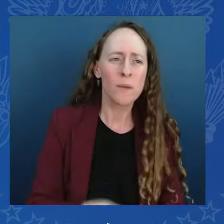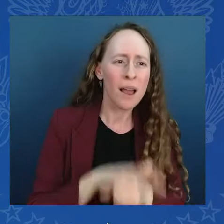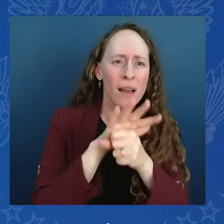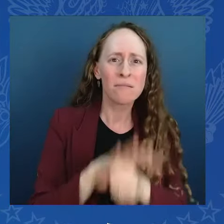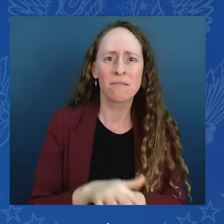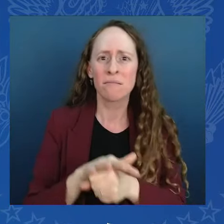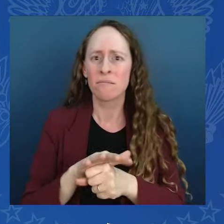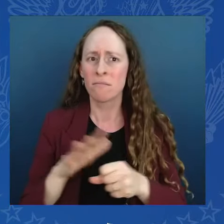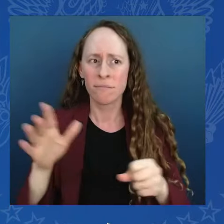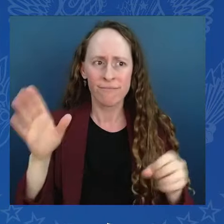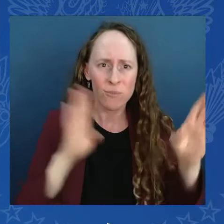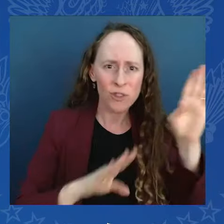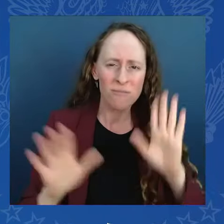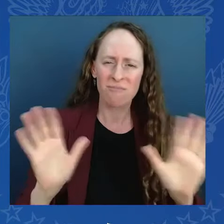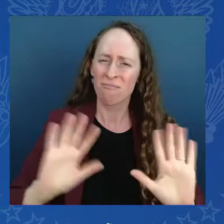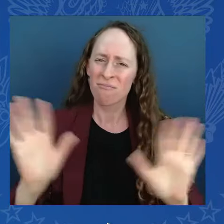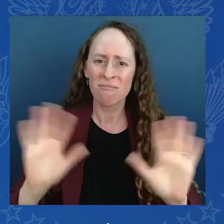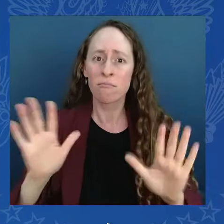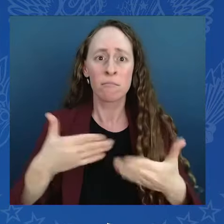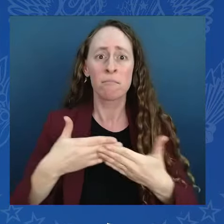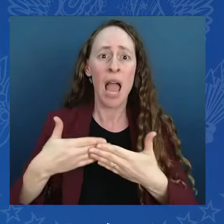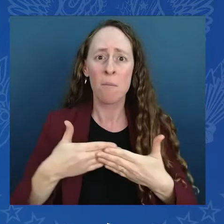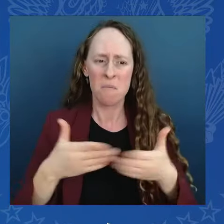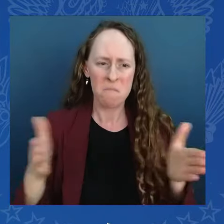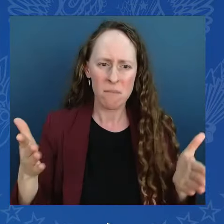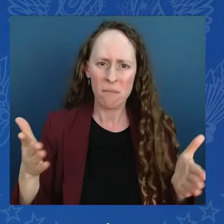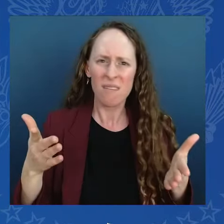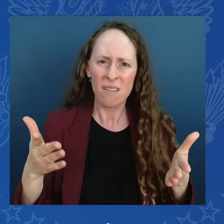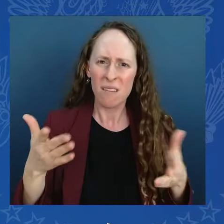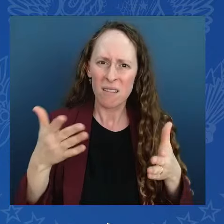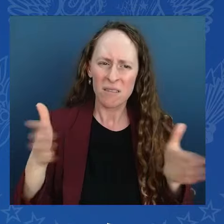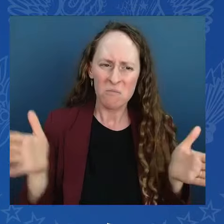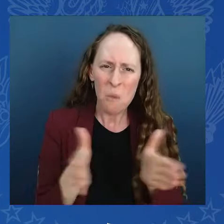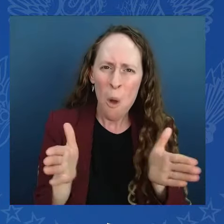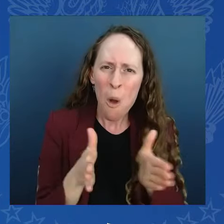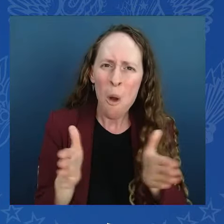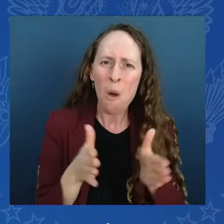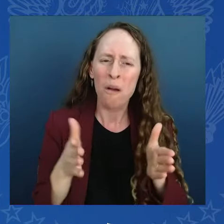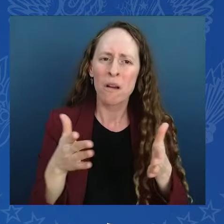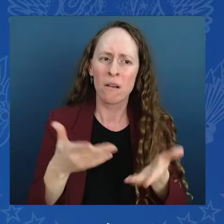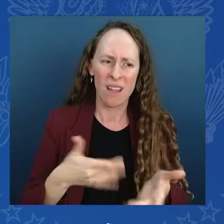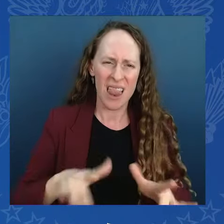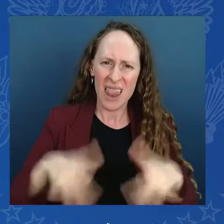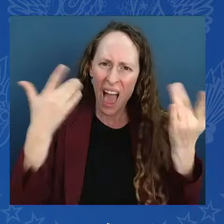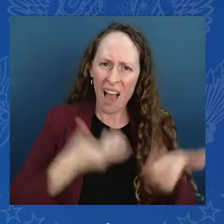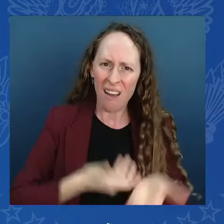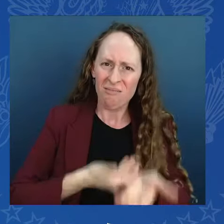with [from] lasting brain damage, protecting more than a thousand adults from premature death